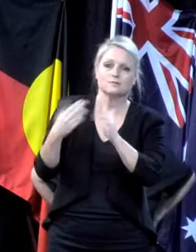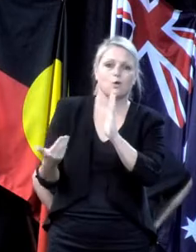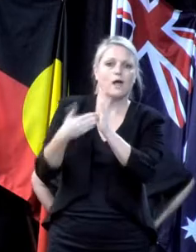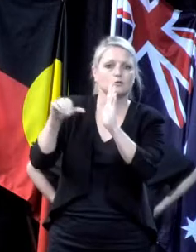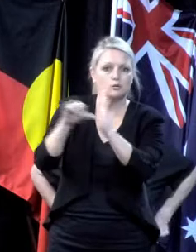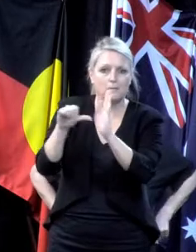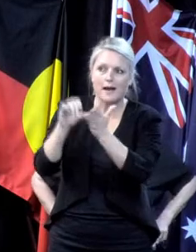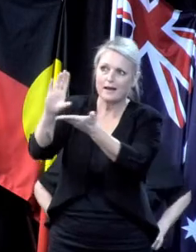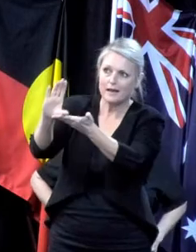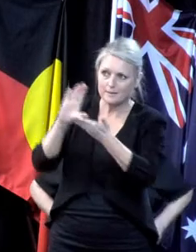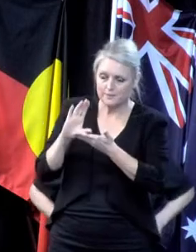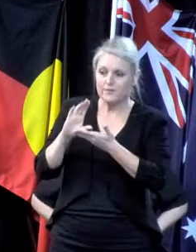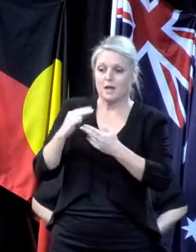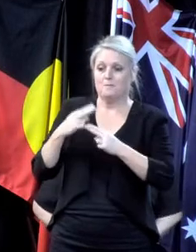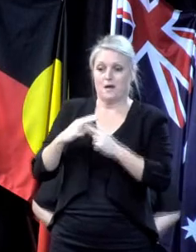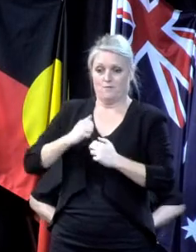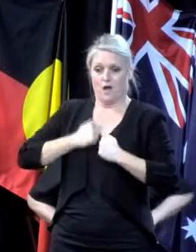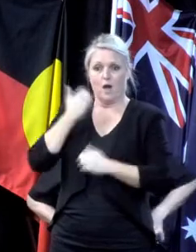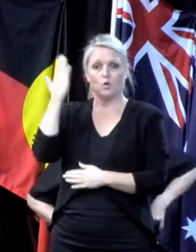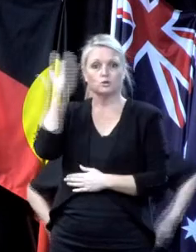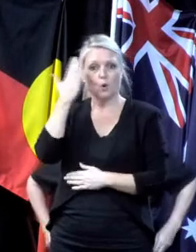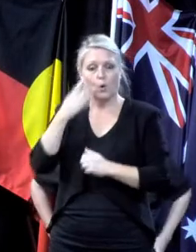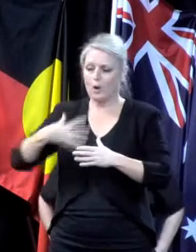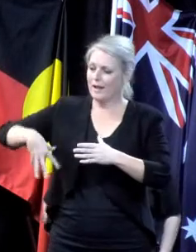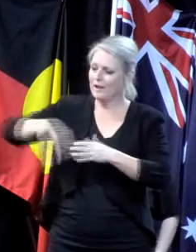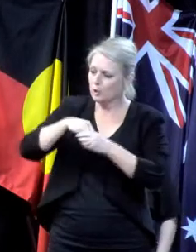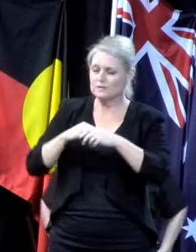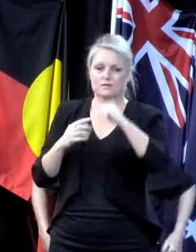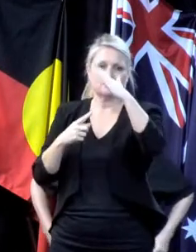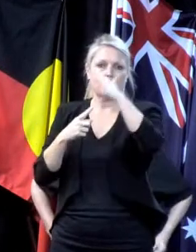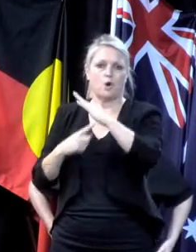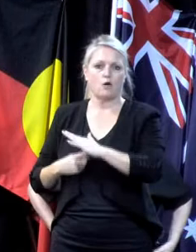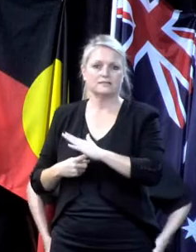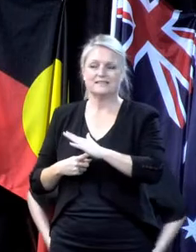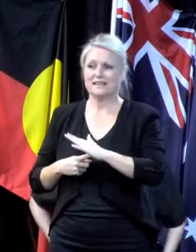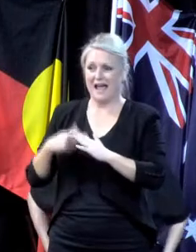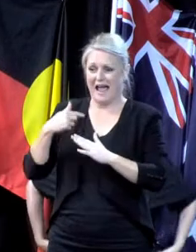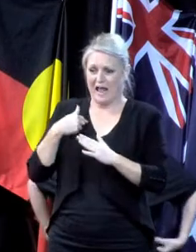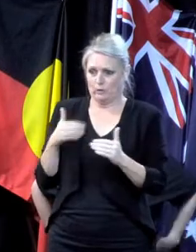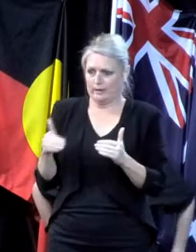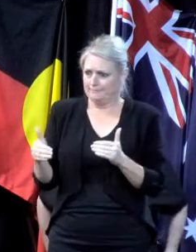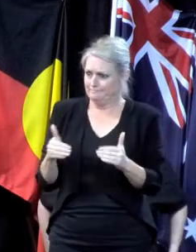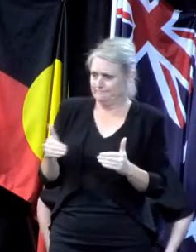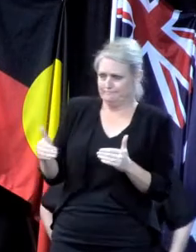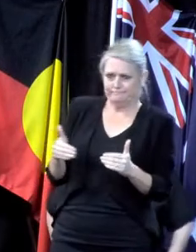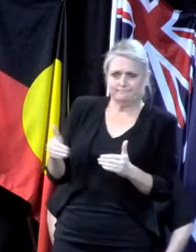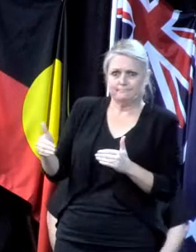at Ingham State High School and the school does exceptionally well with the limited resources it provides... it receives.